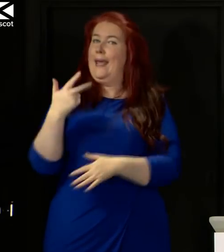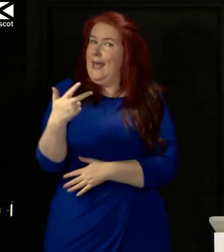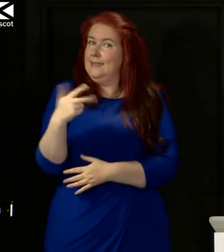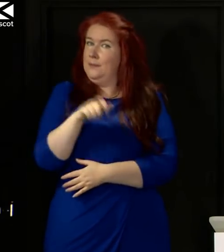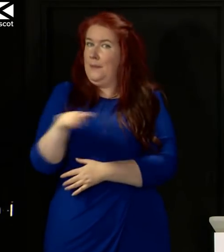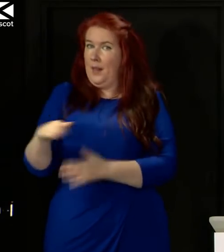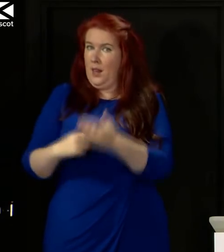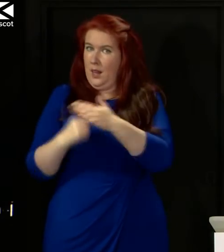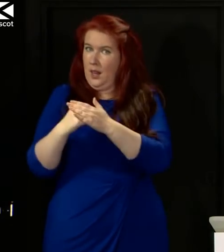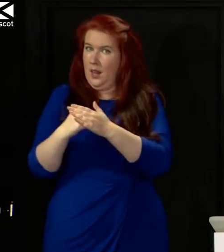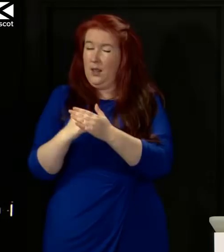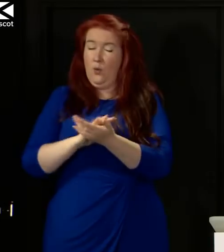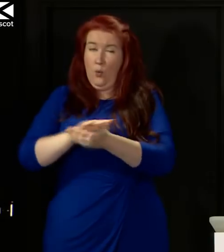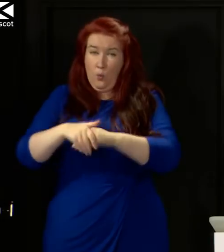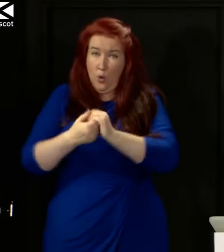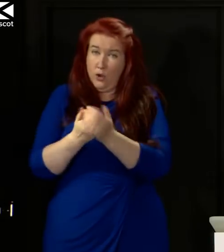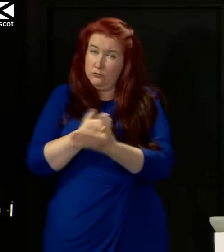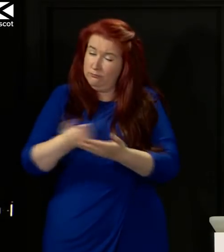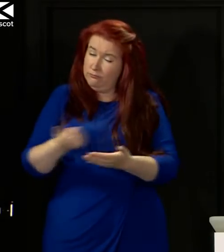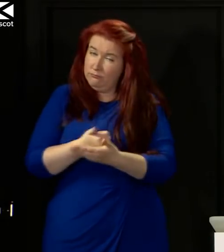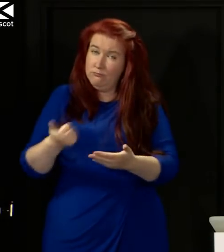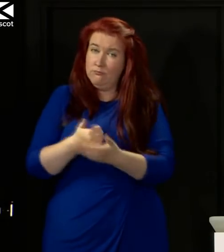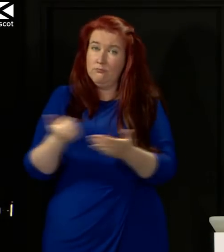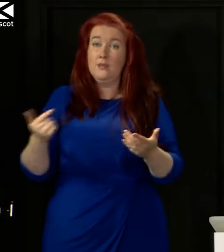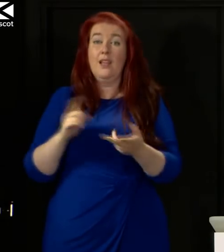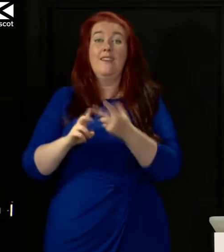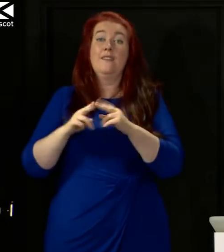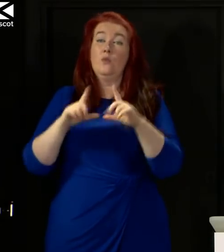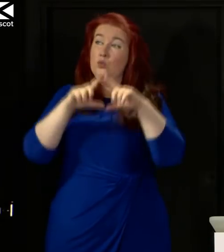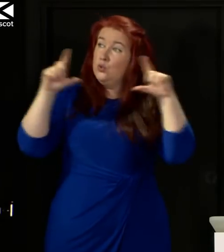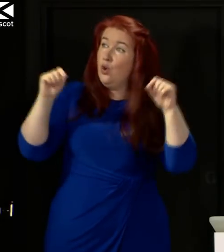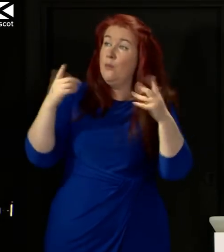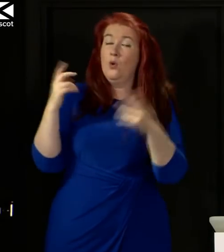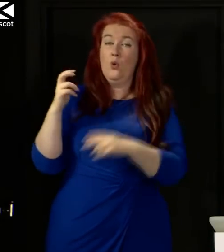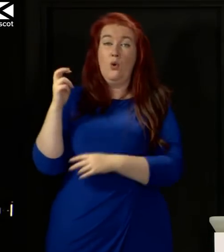Wear a face covering when you are in shops or on public transport, or in any enclosed